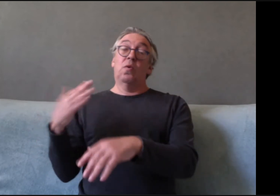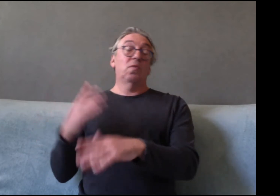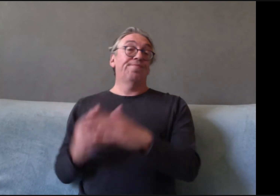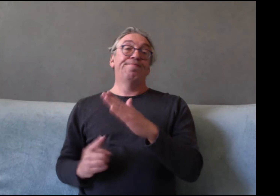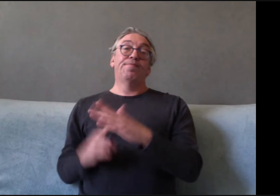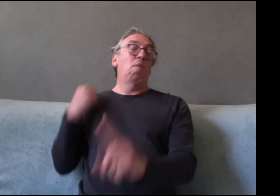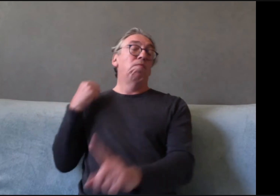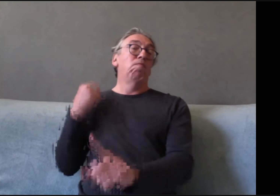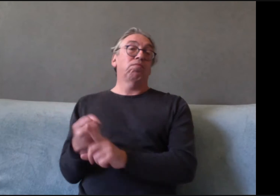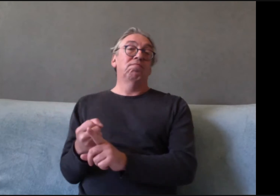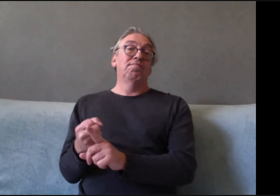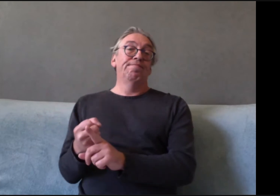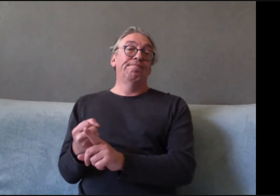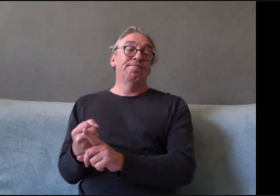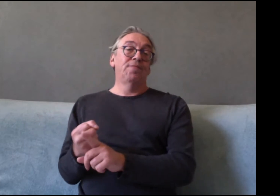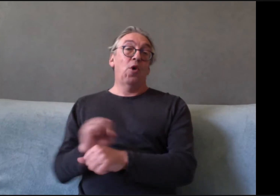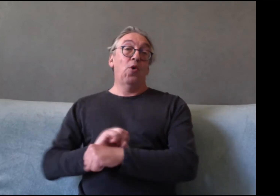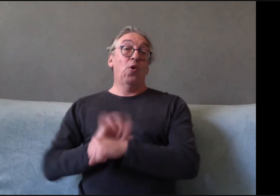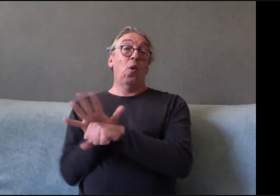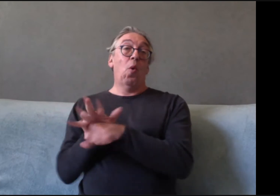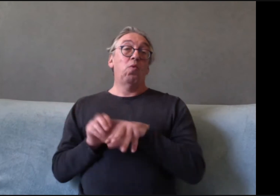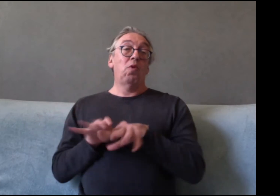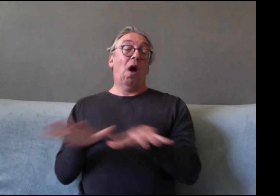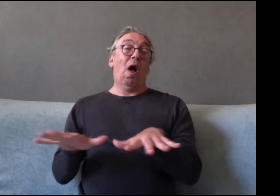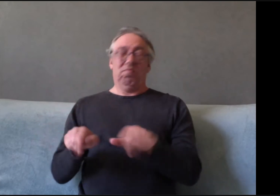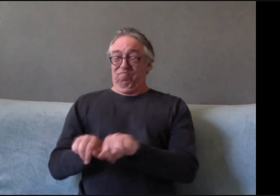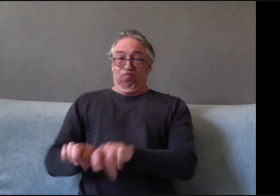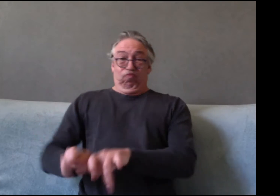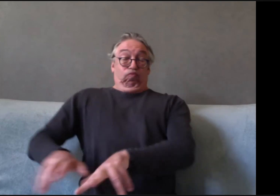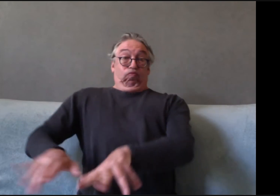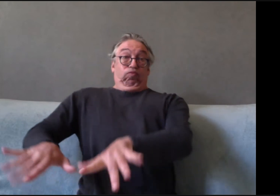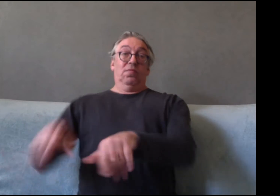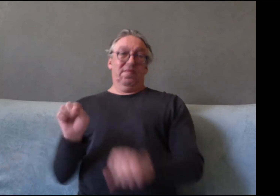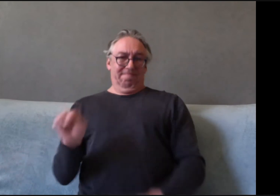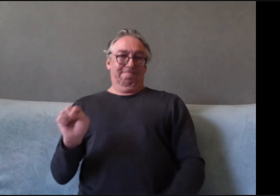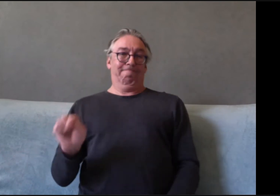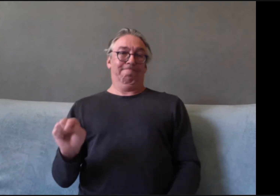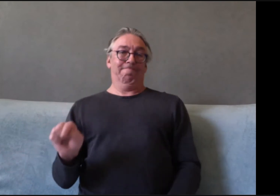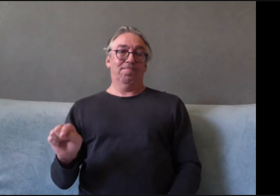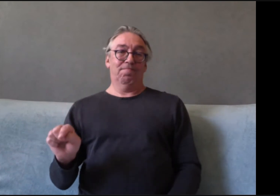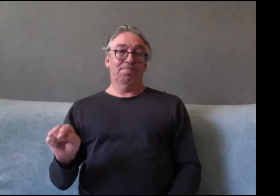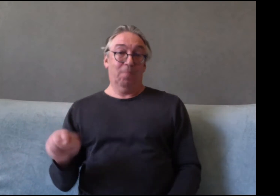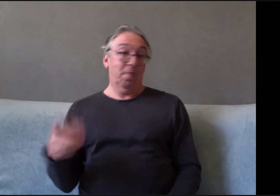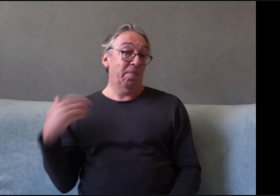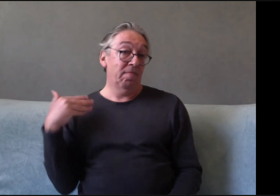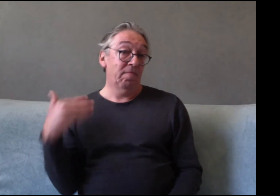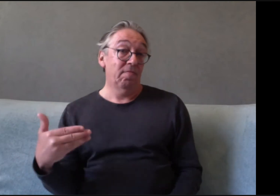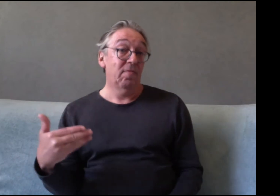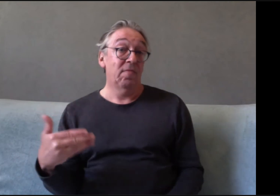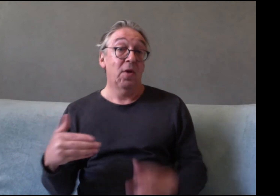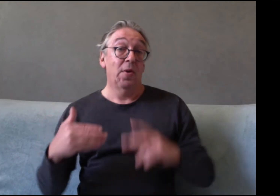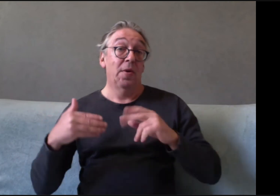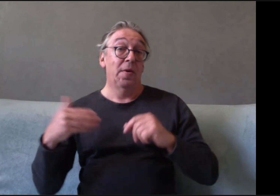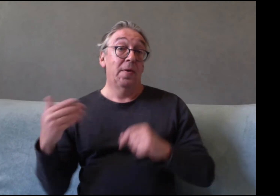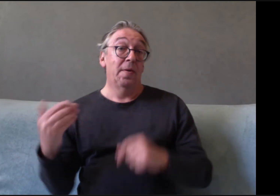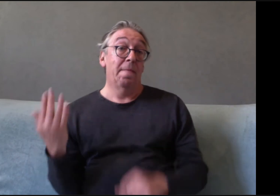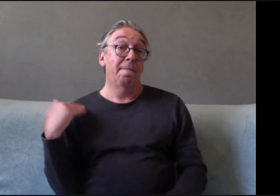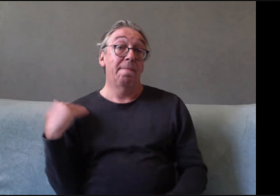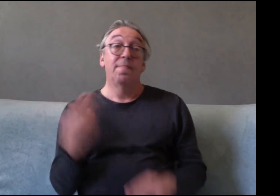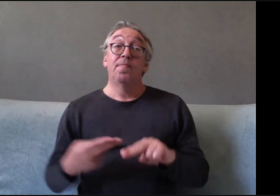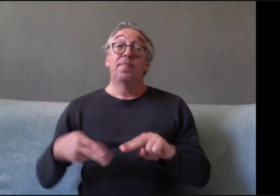The calculation done by the national institute of health in Italy says